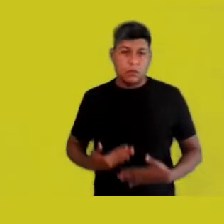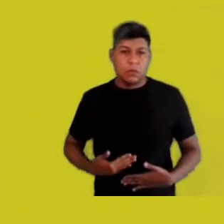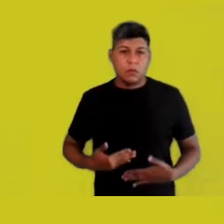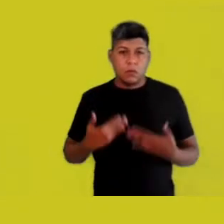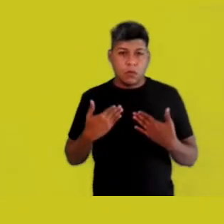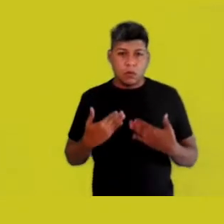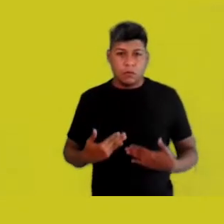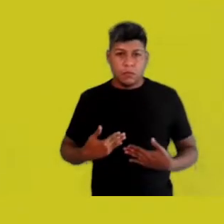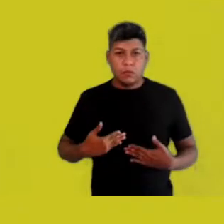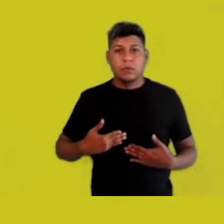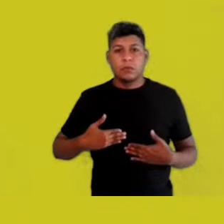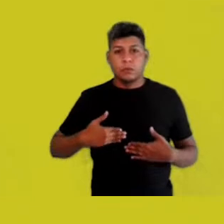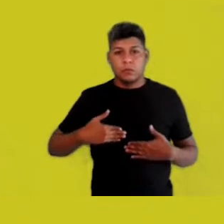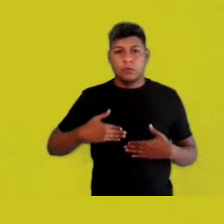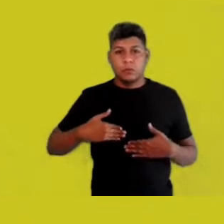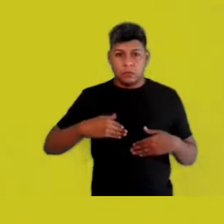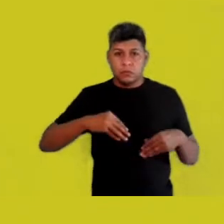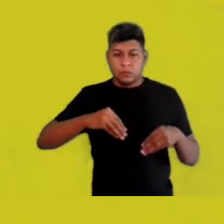is equivalent to the destruction of worlds,